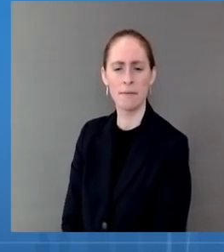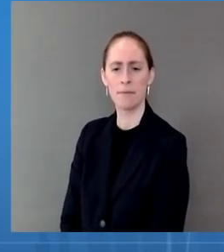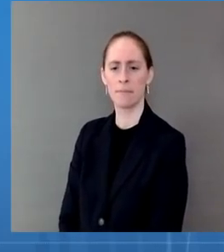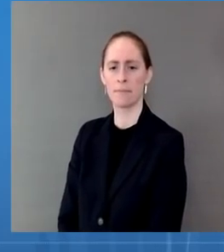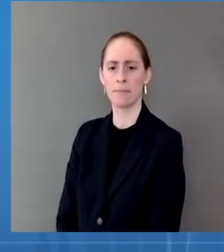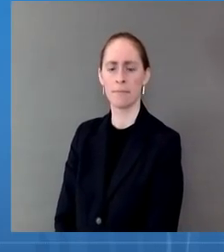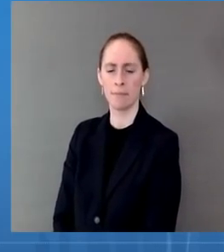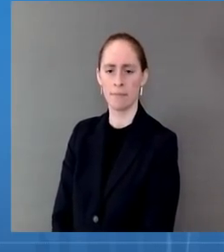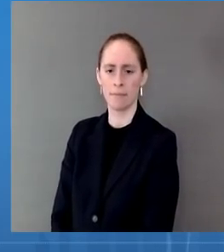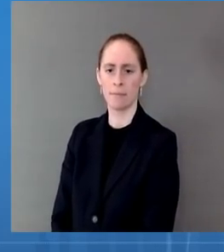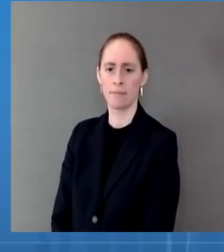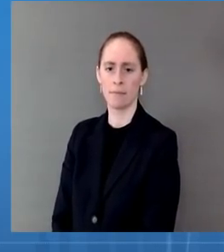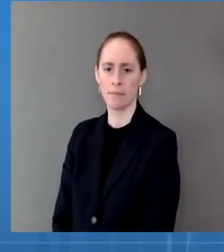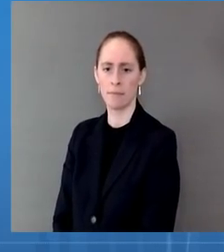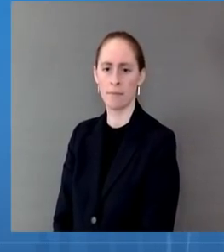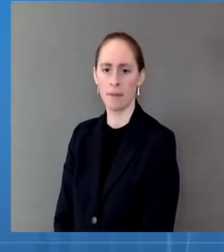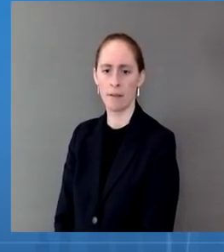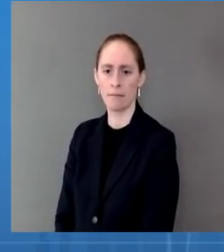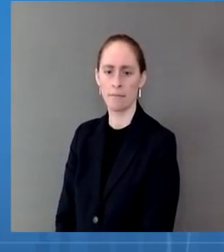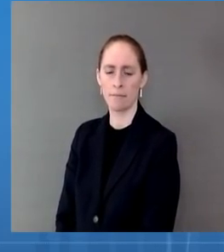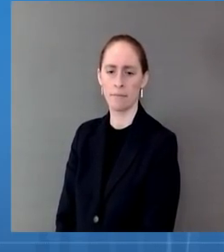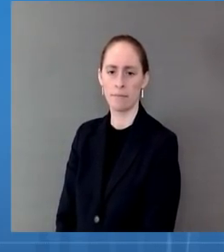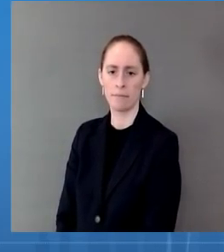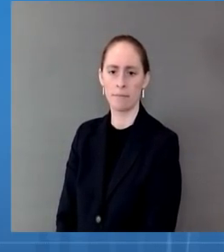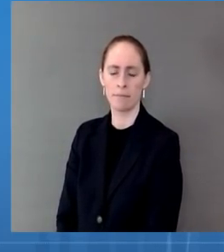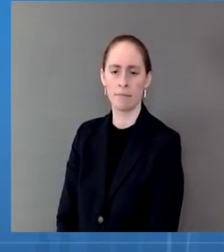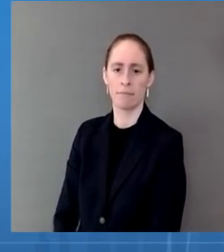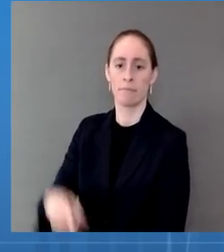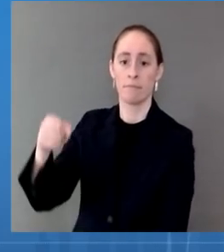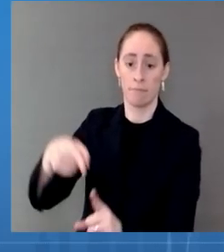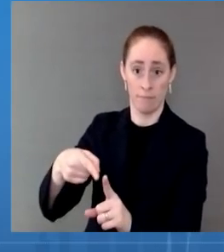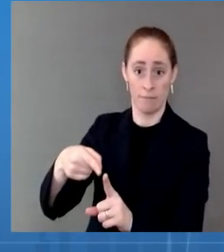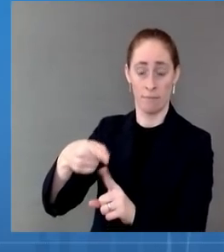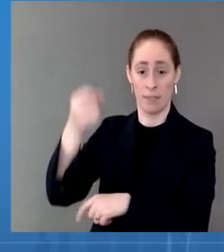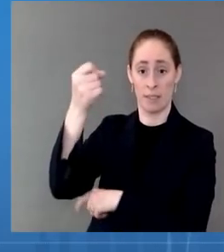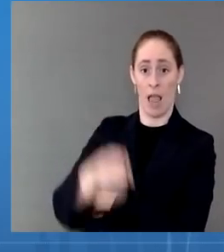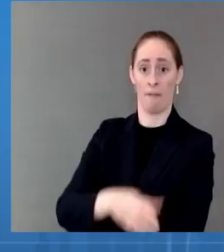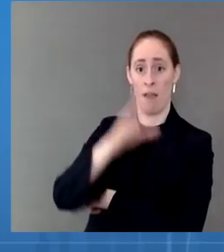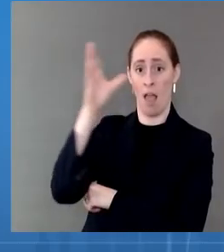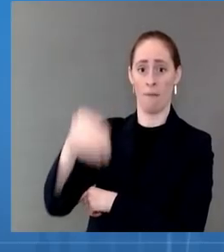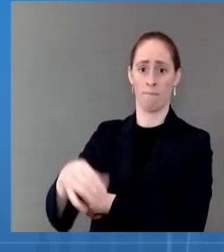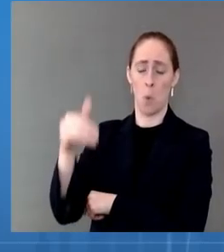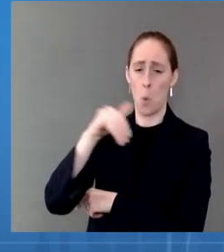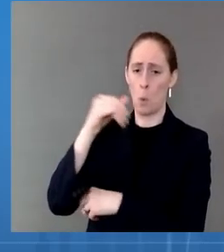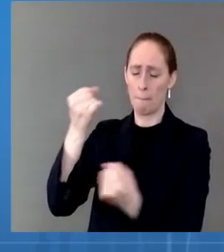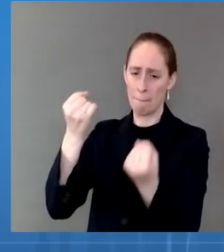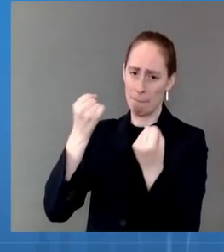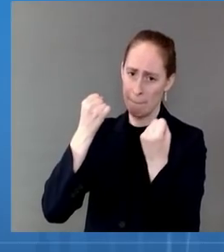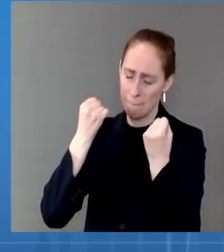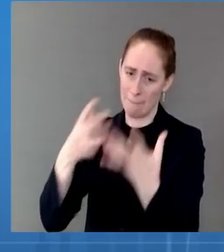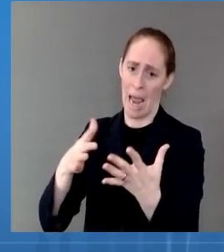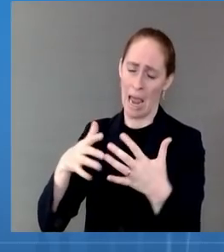and the travel restrictions when they were taken, they were certainly not taken lightly. They were taken out of an abundance of caution.